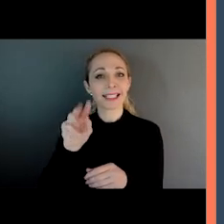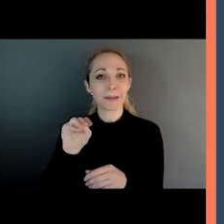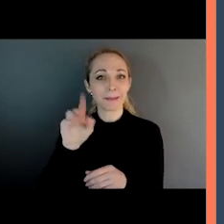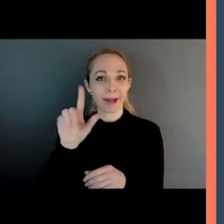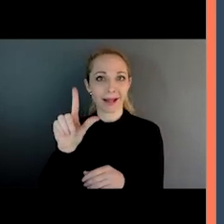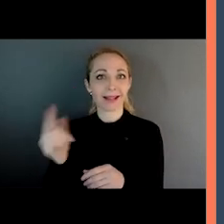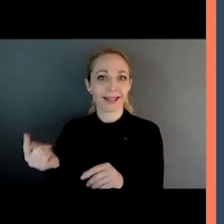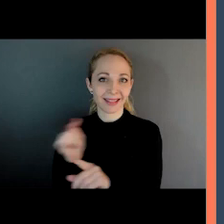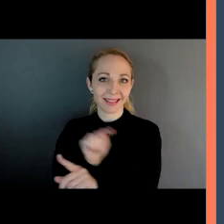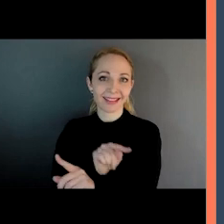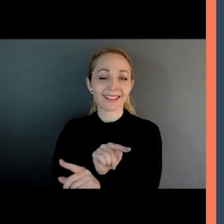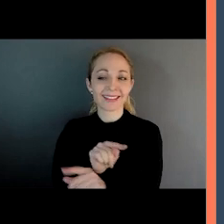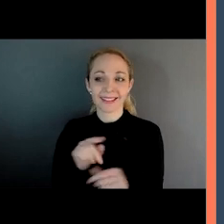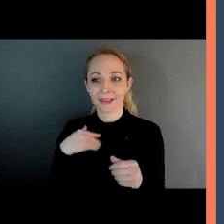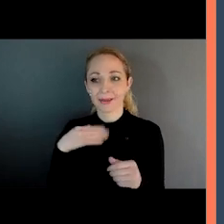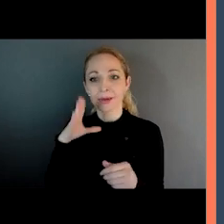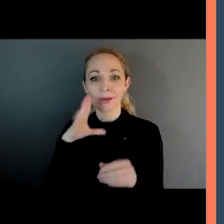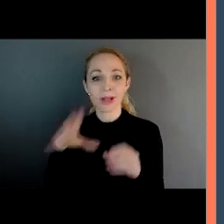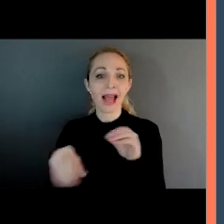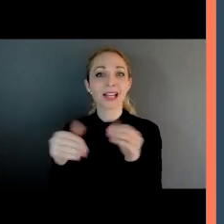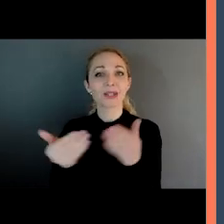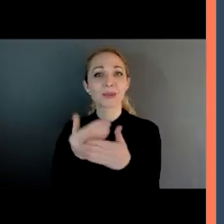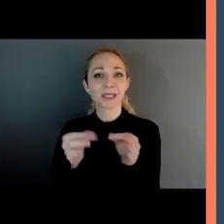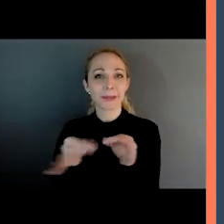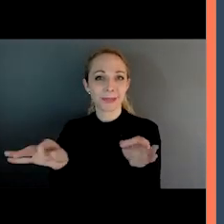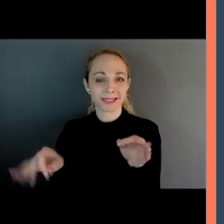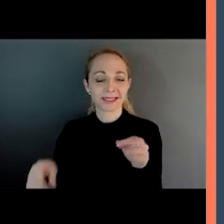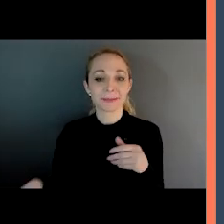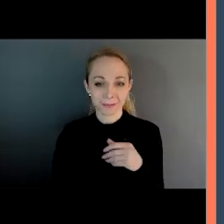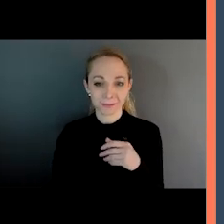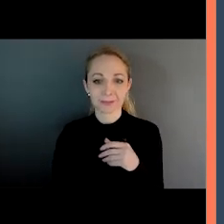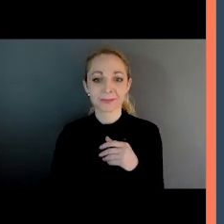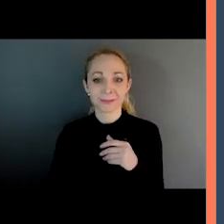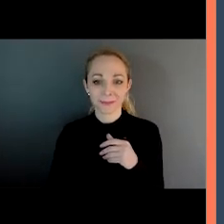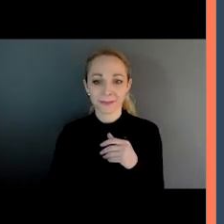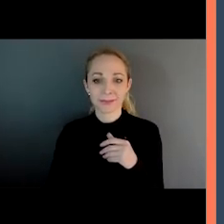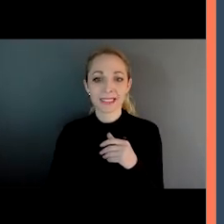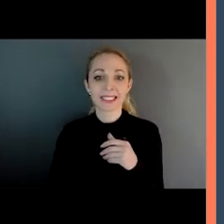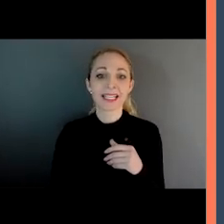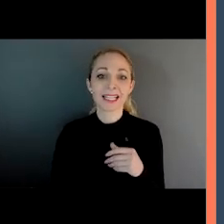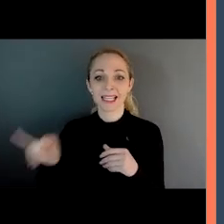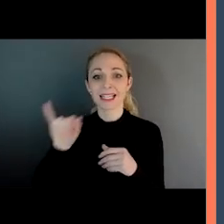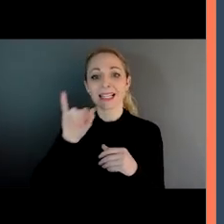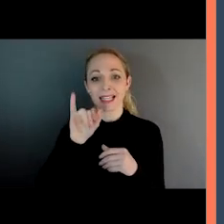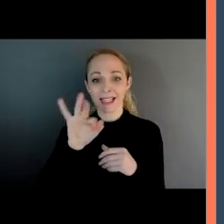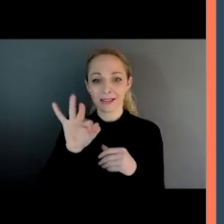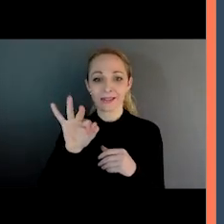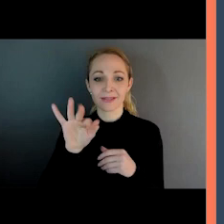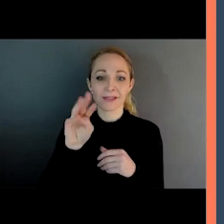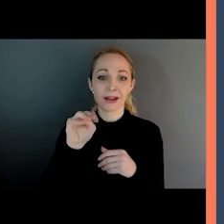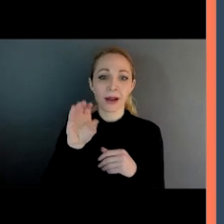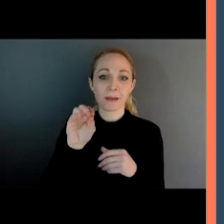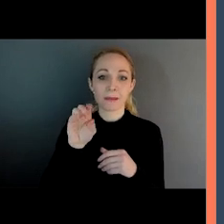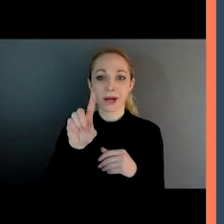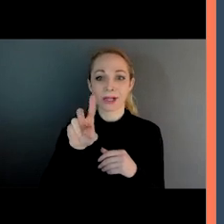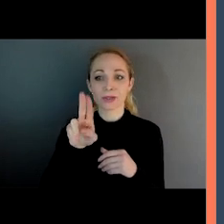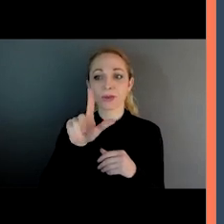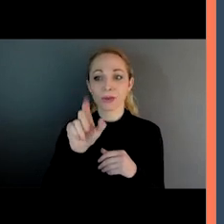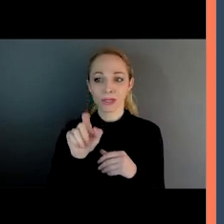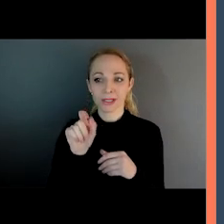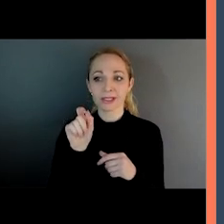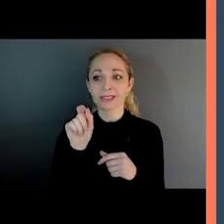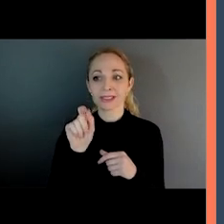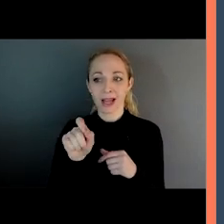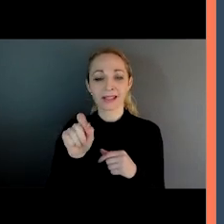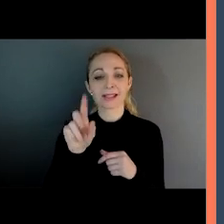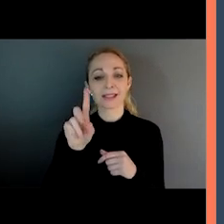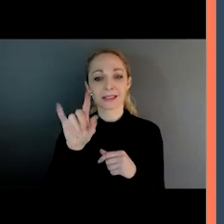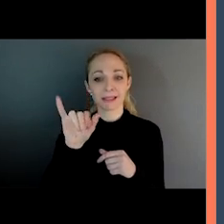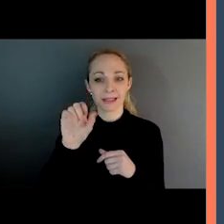AND WE WILL ADD AN IF STATEMENT, IF MODULE DISPLAY